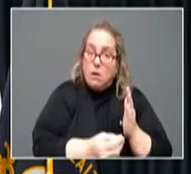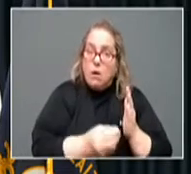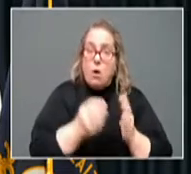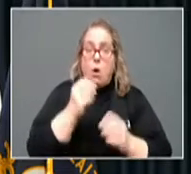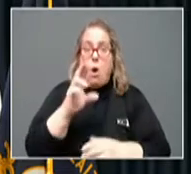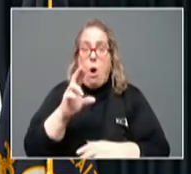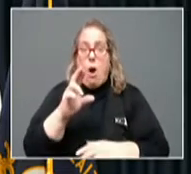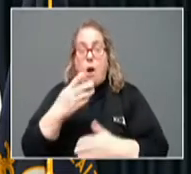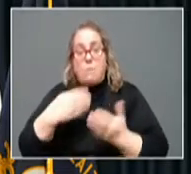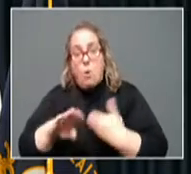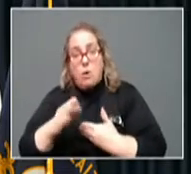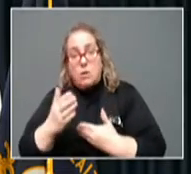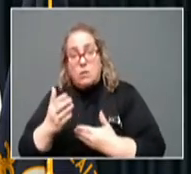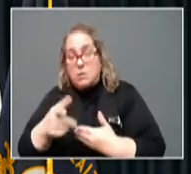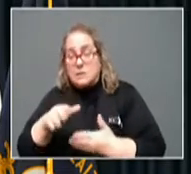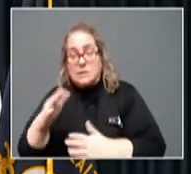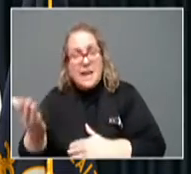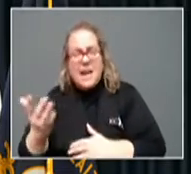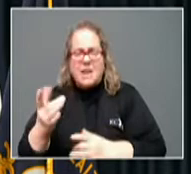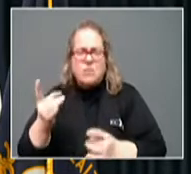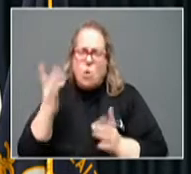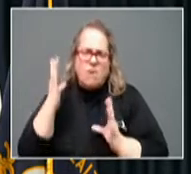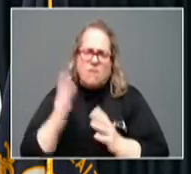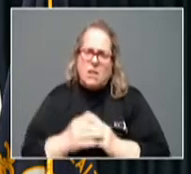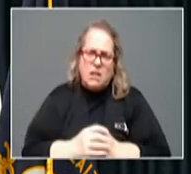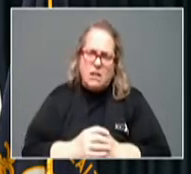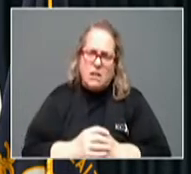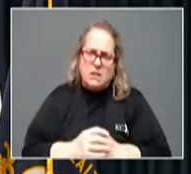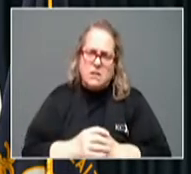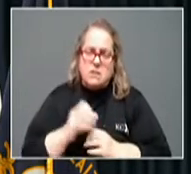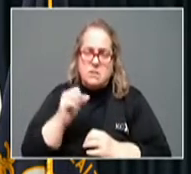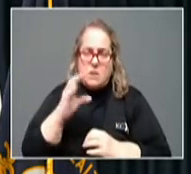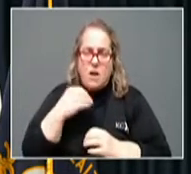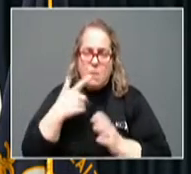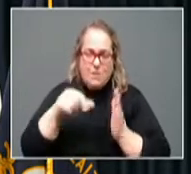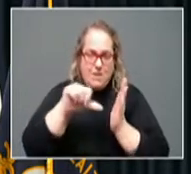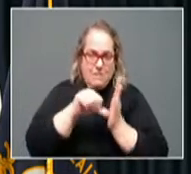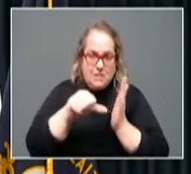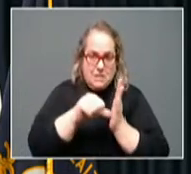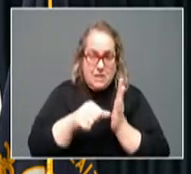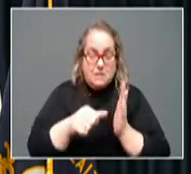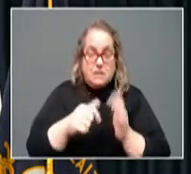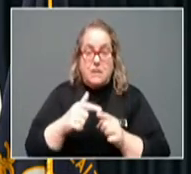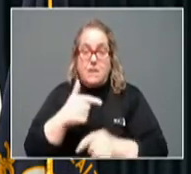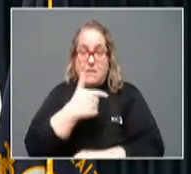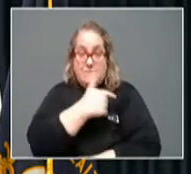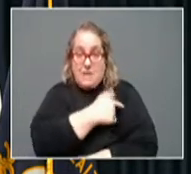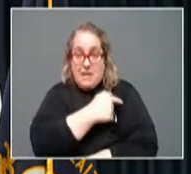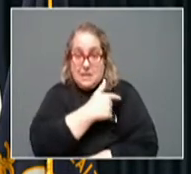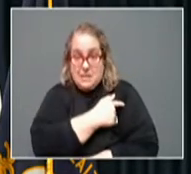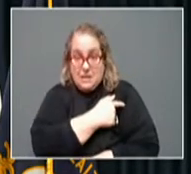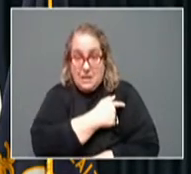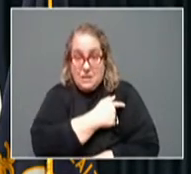tragedy. So I want to emphasize that vaccination helps to mitigate or almost